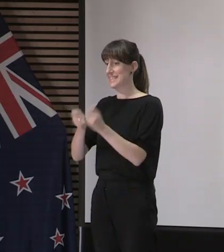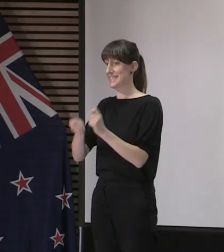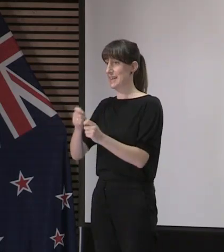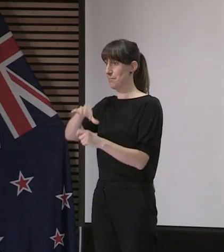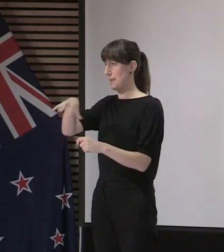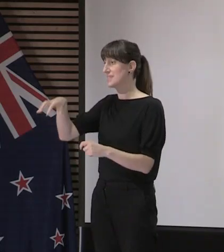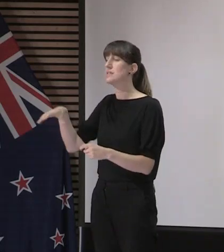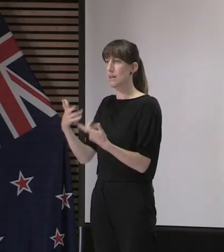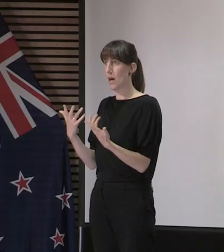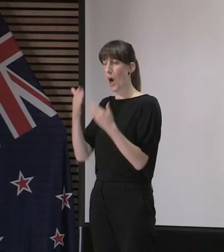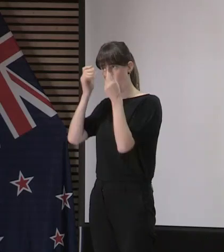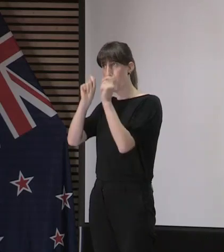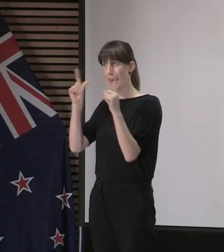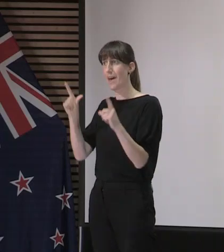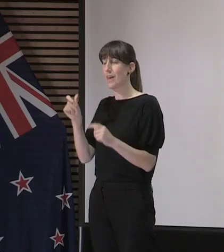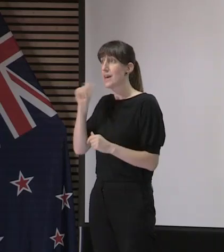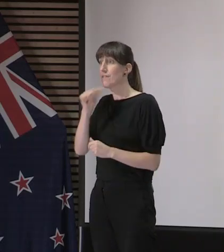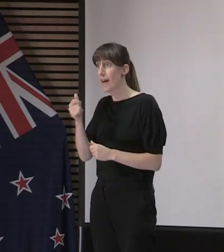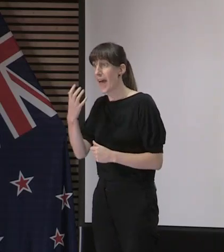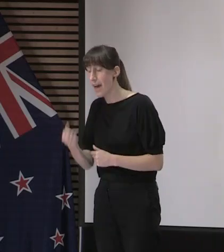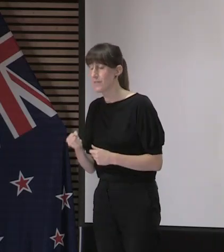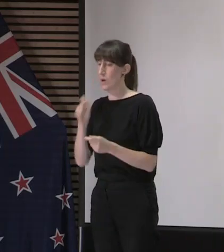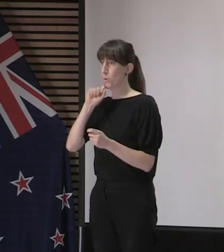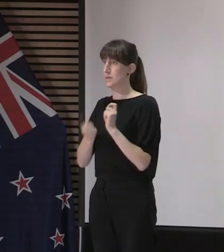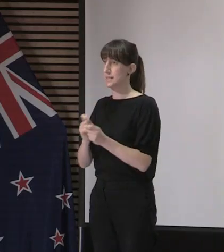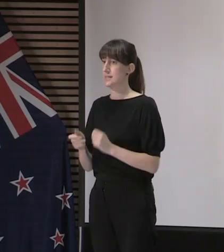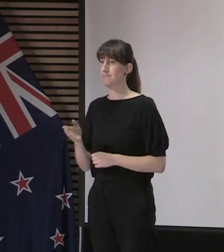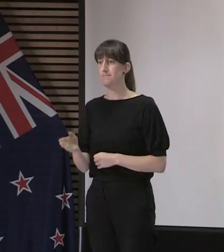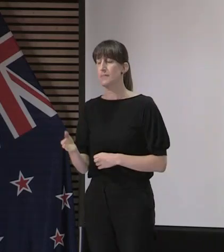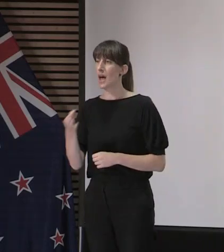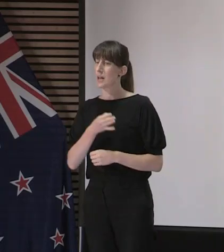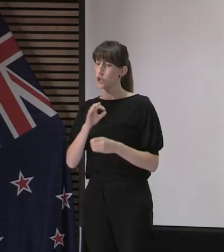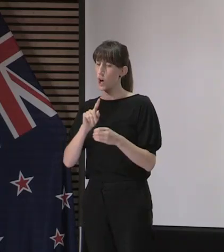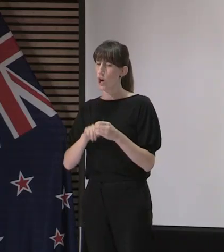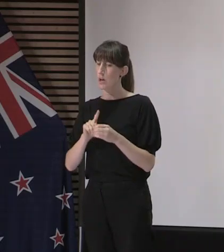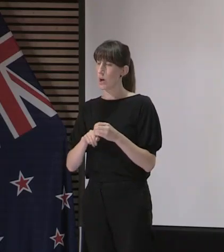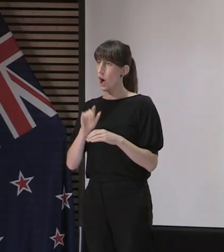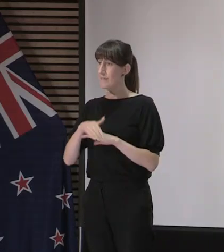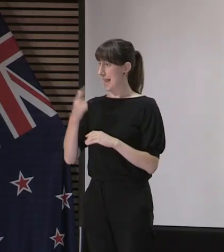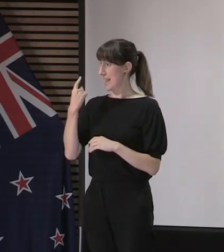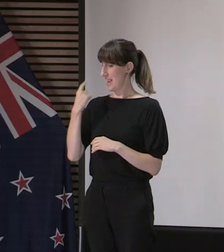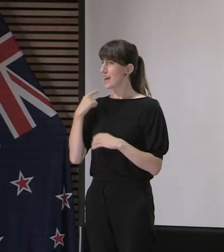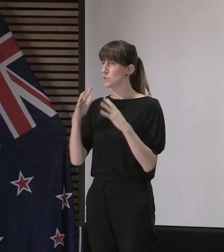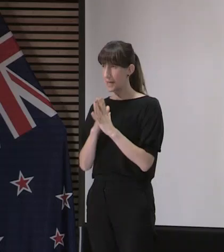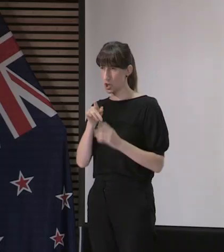distinctive symptoms, and it's one that all the CVACs are now aware of. Dr Bloomfield, you